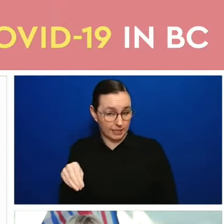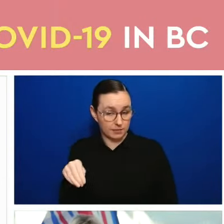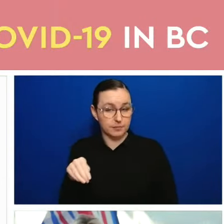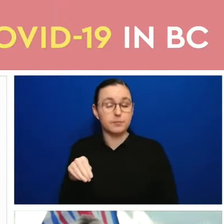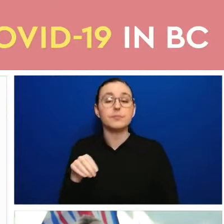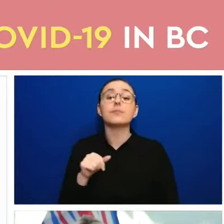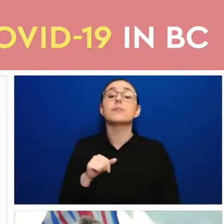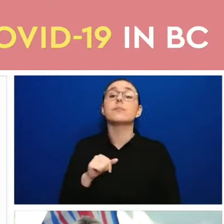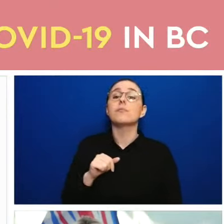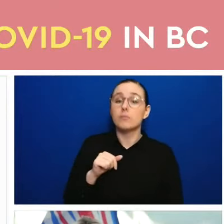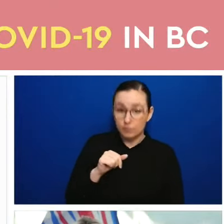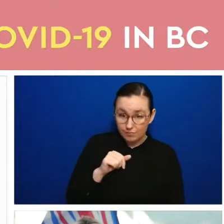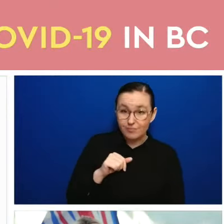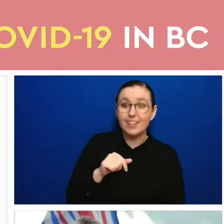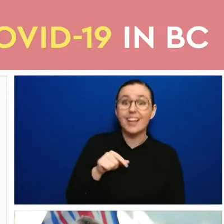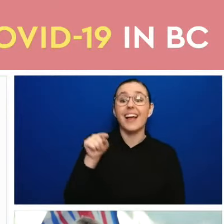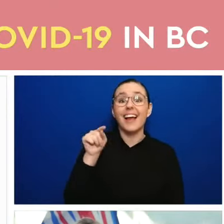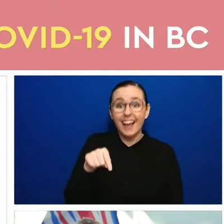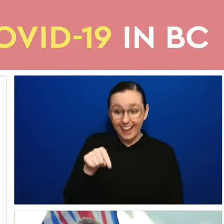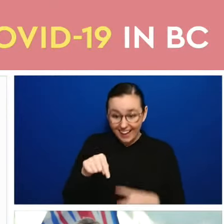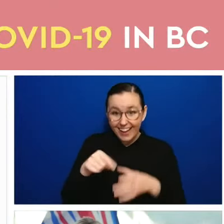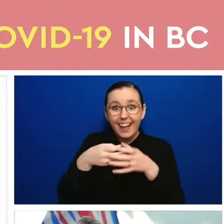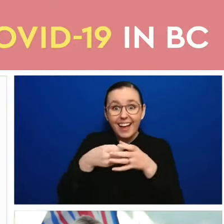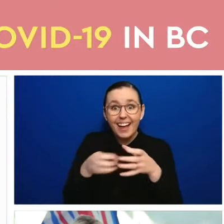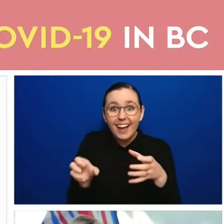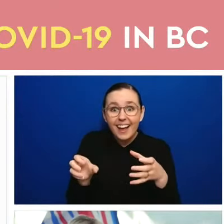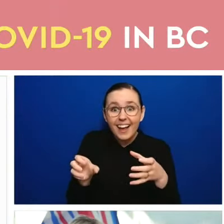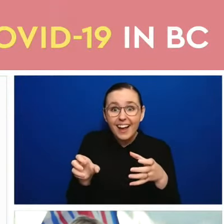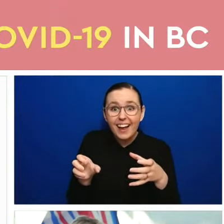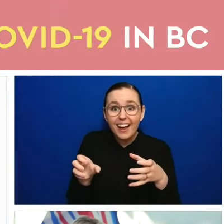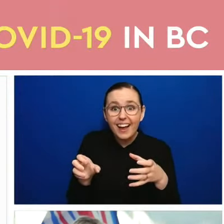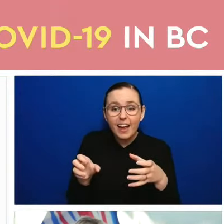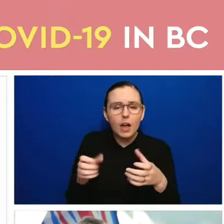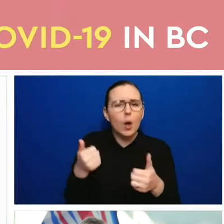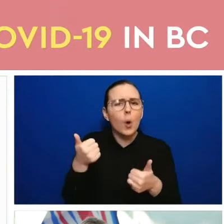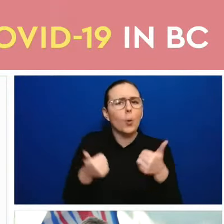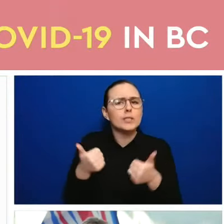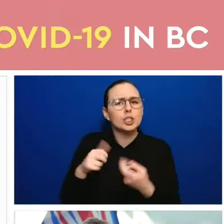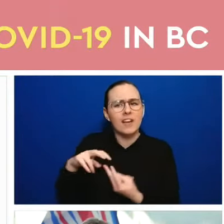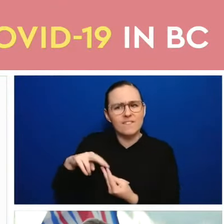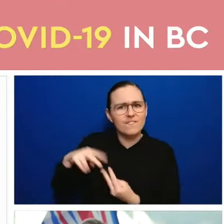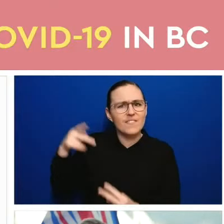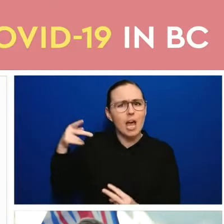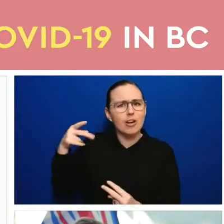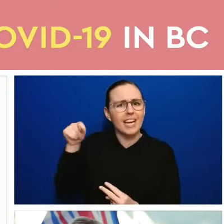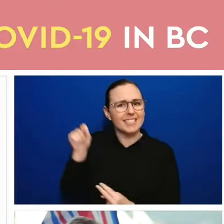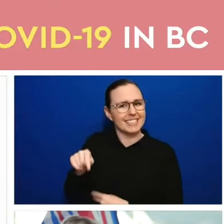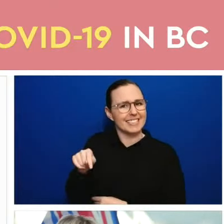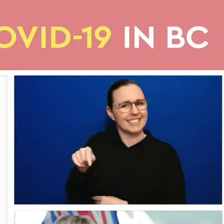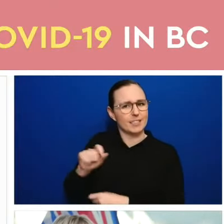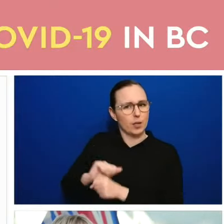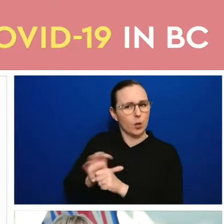of the cases. But when we look at this by